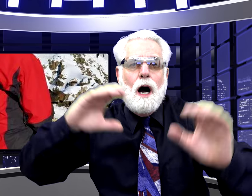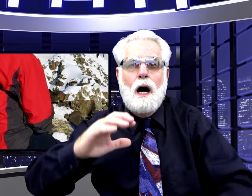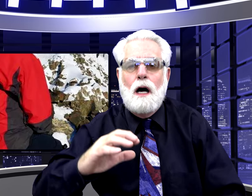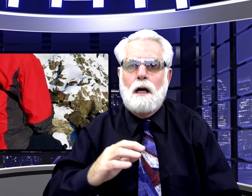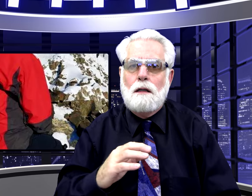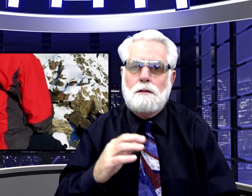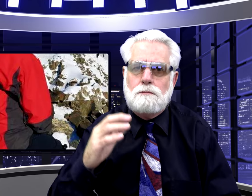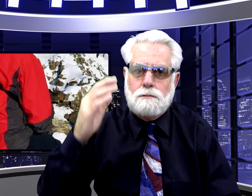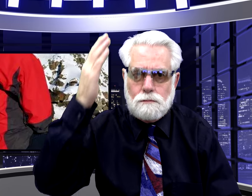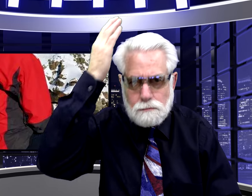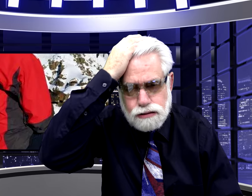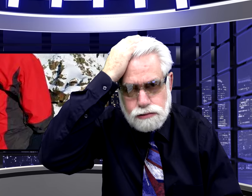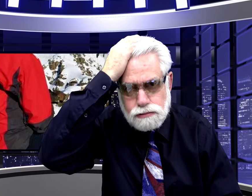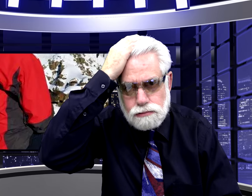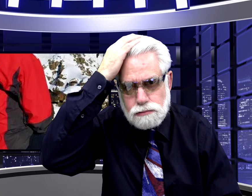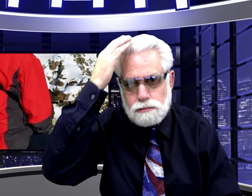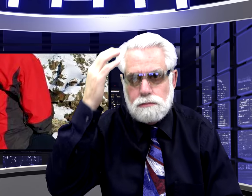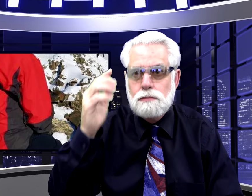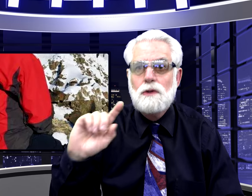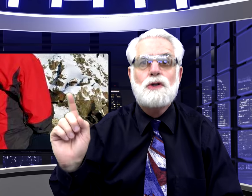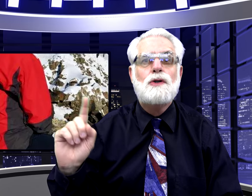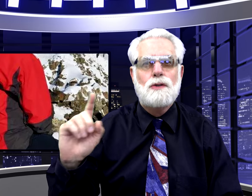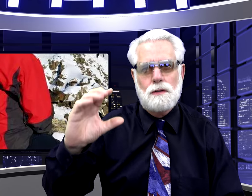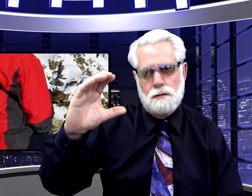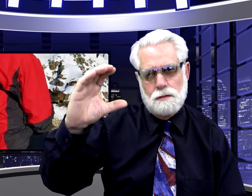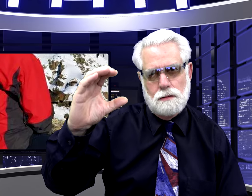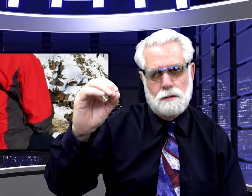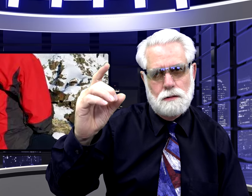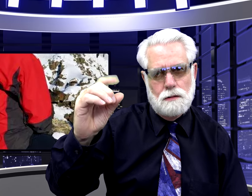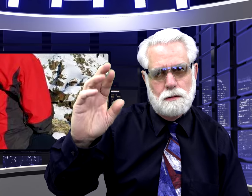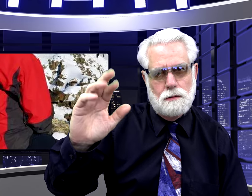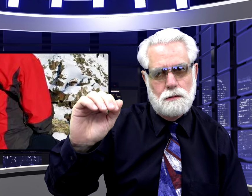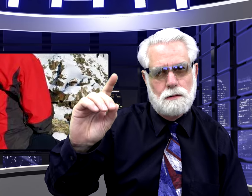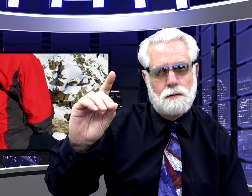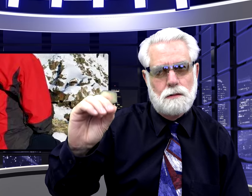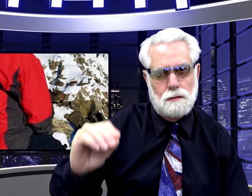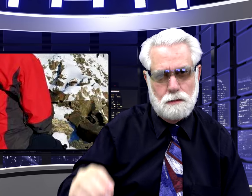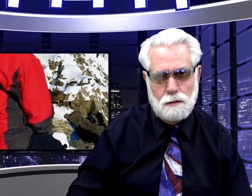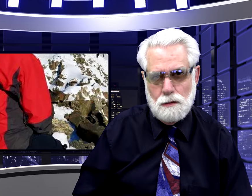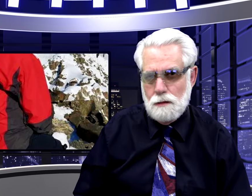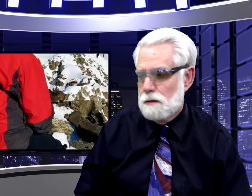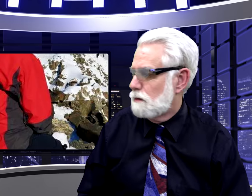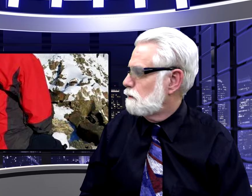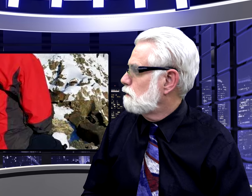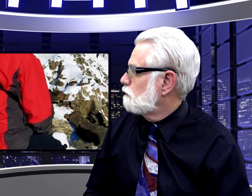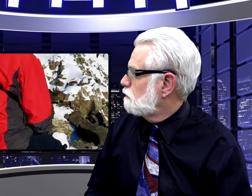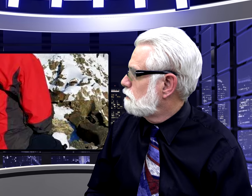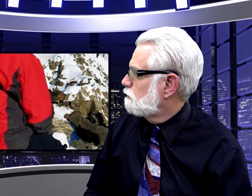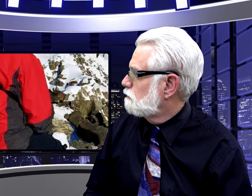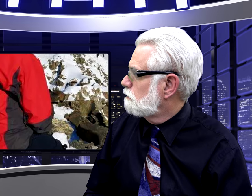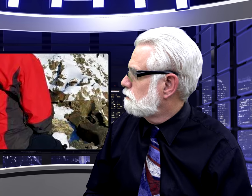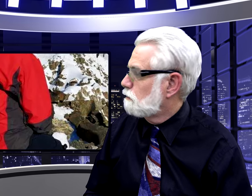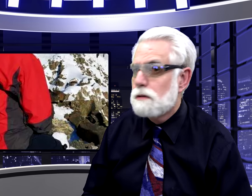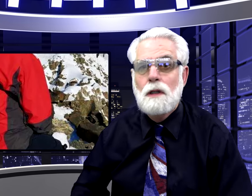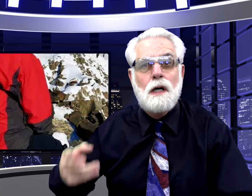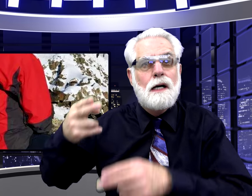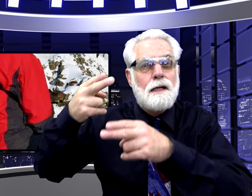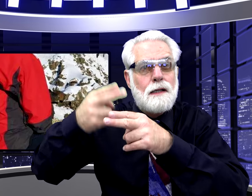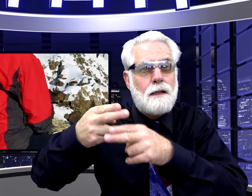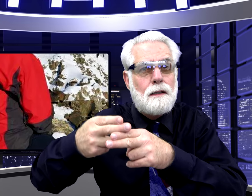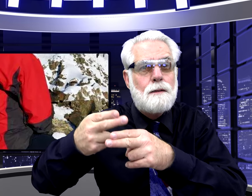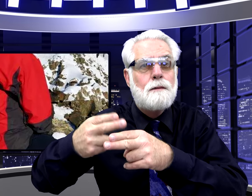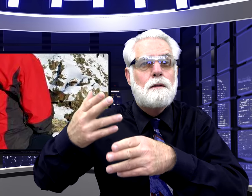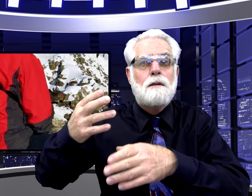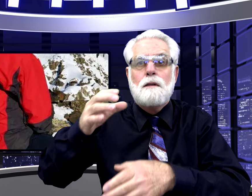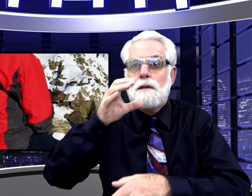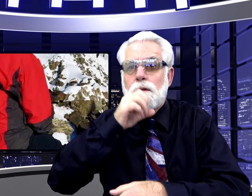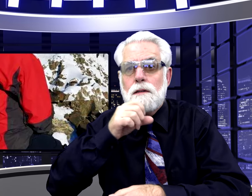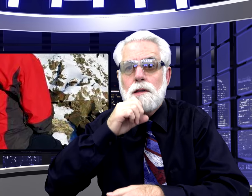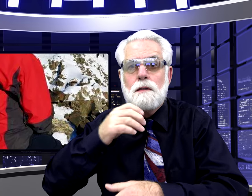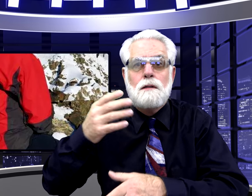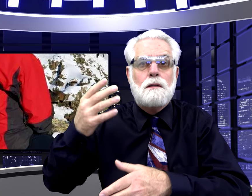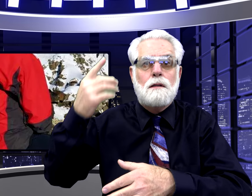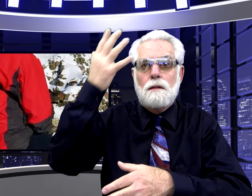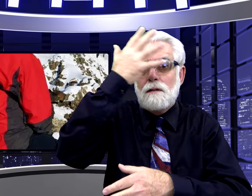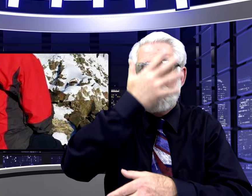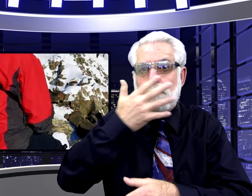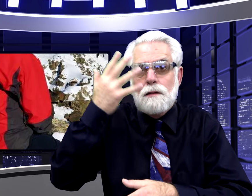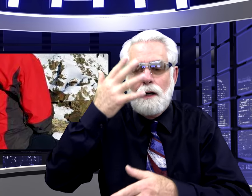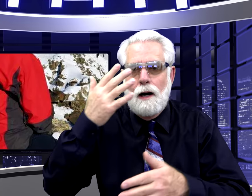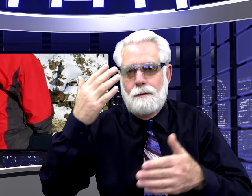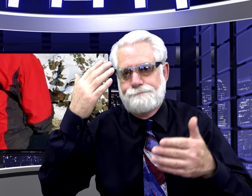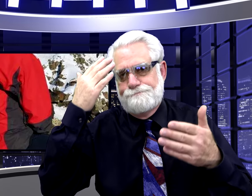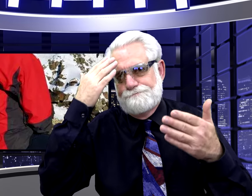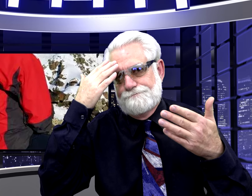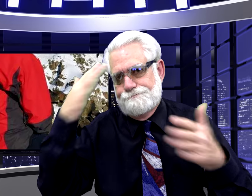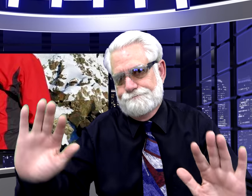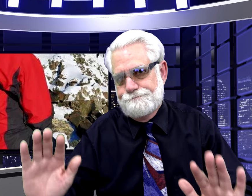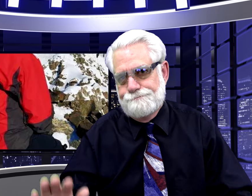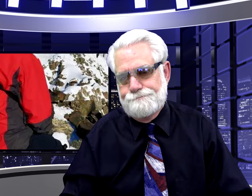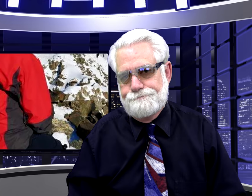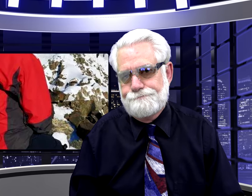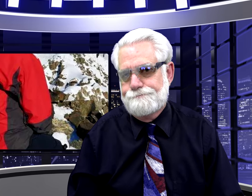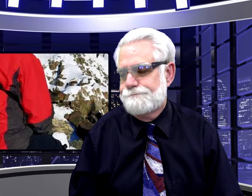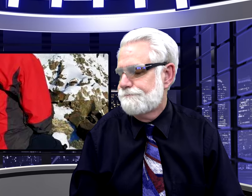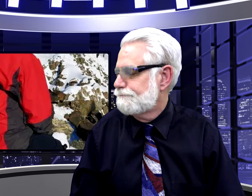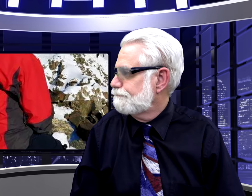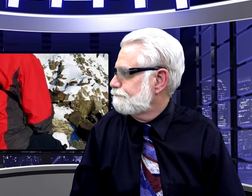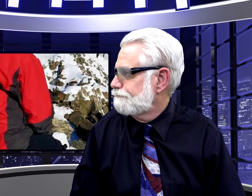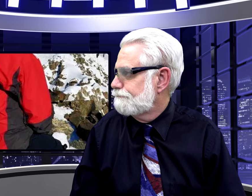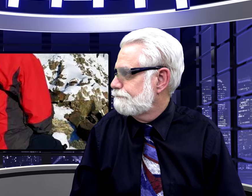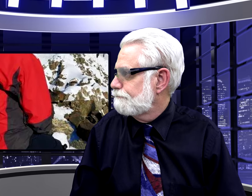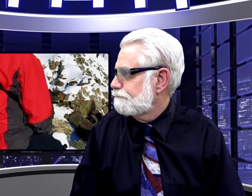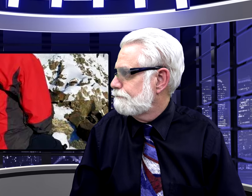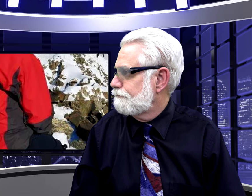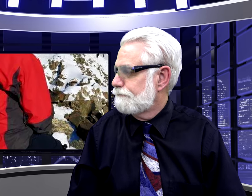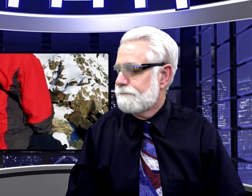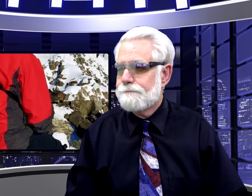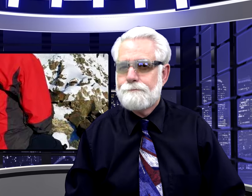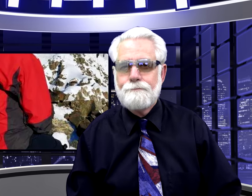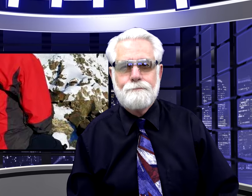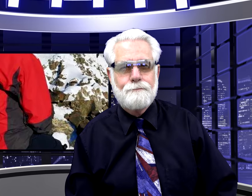Oh my goodness, Where? in Colorado. His name, how old, his identity? We don’t know.